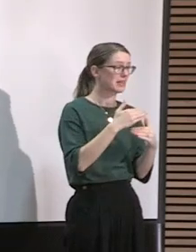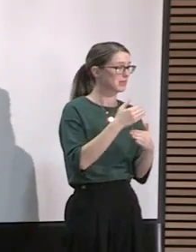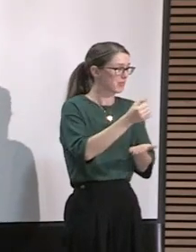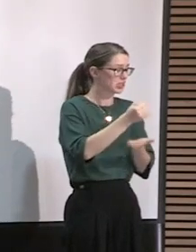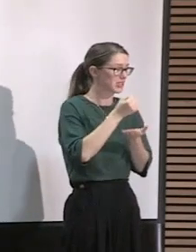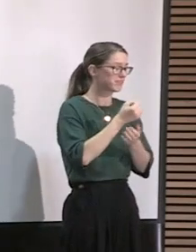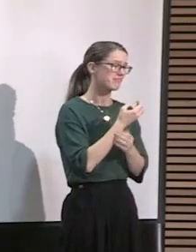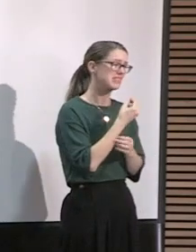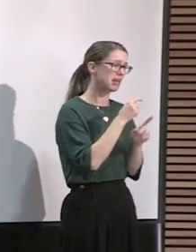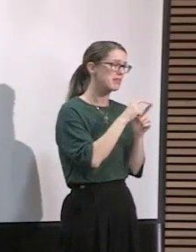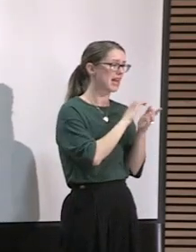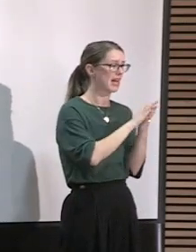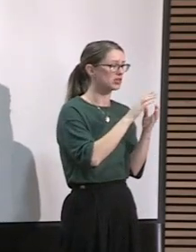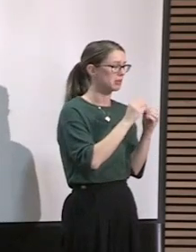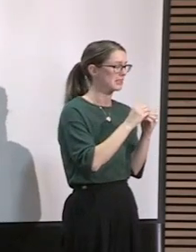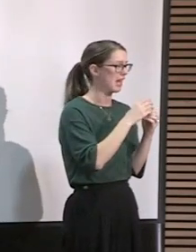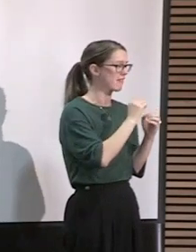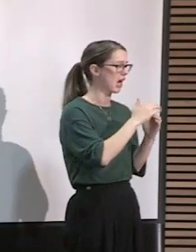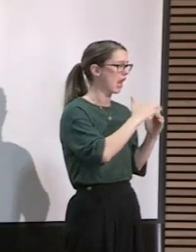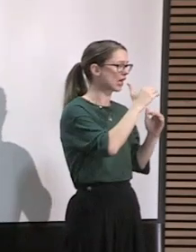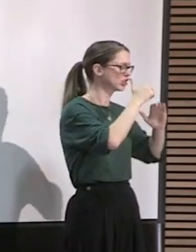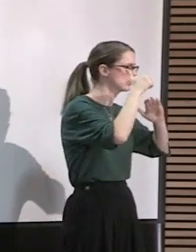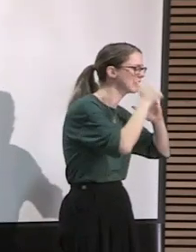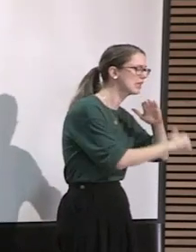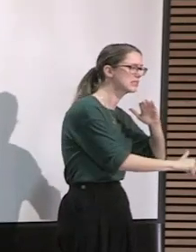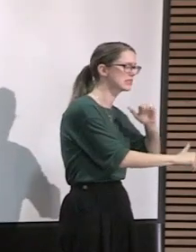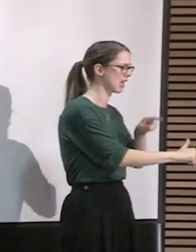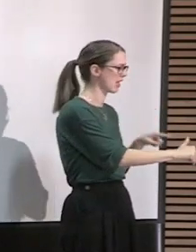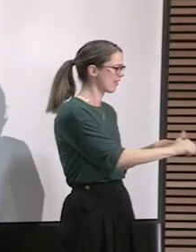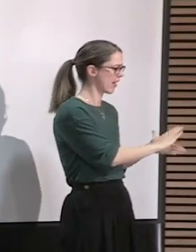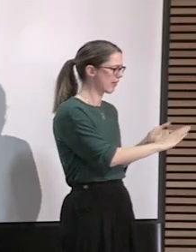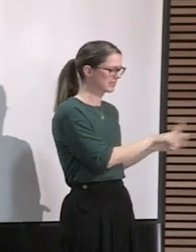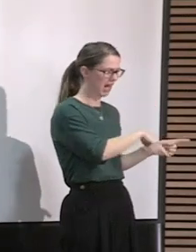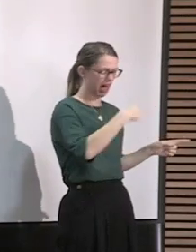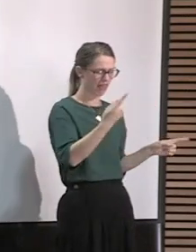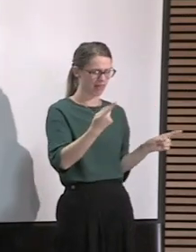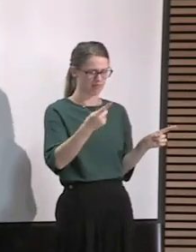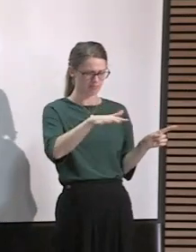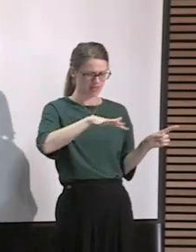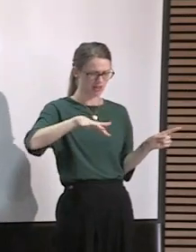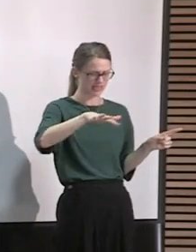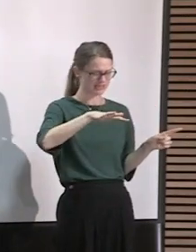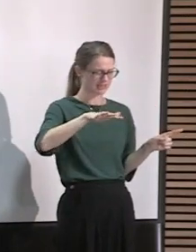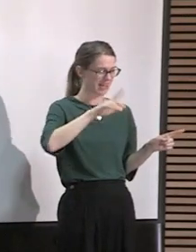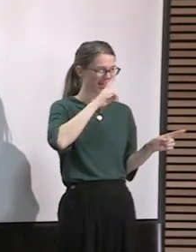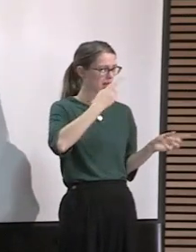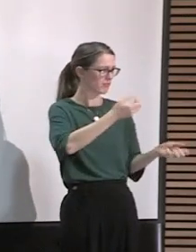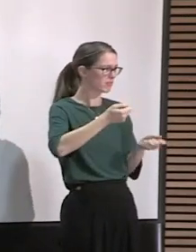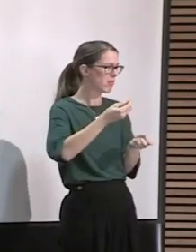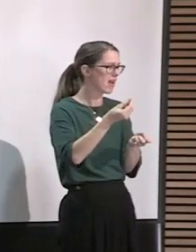to pay for that. And there is a limited health dollar to go around. By some DHBs clocking up large deficits, they're